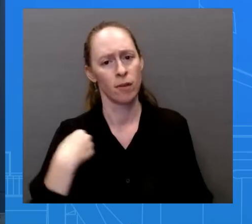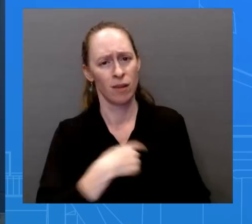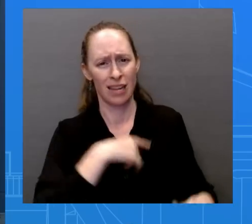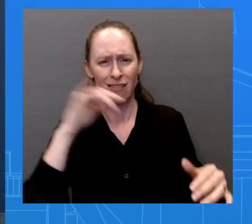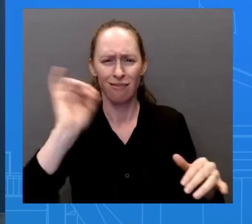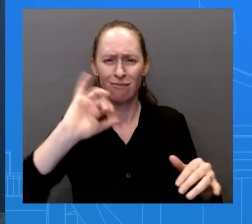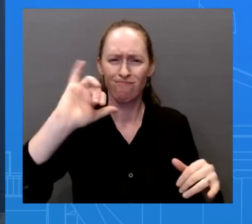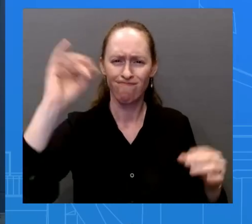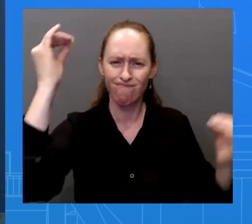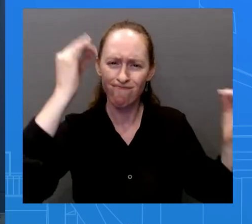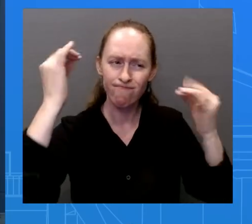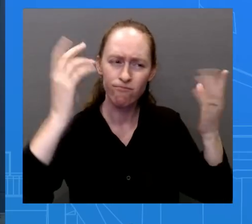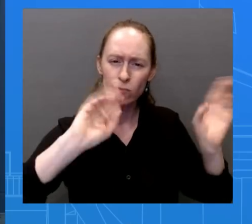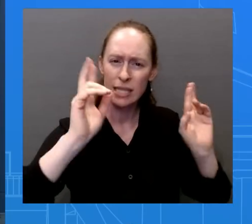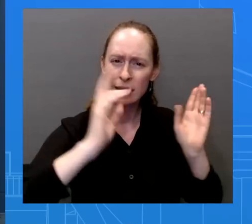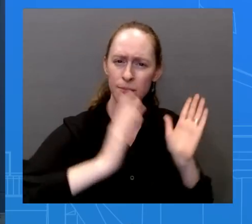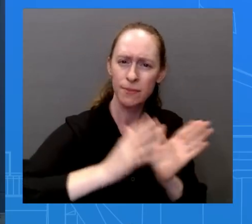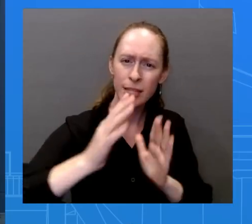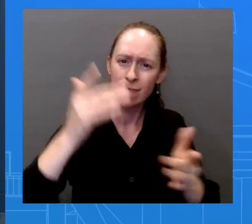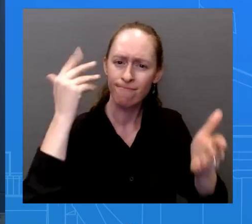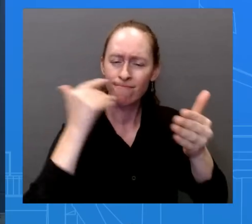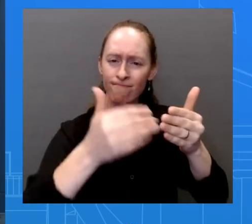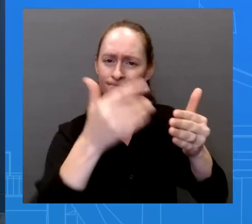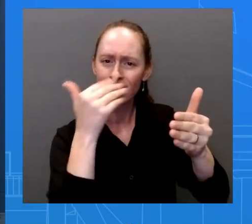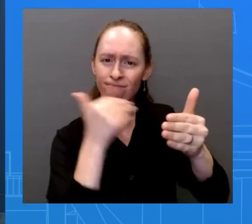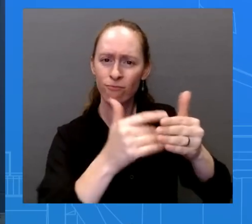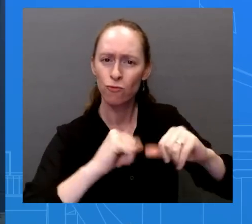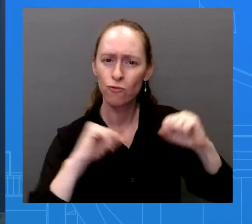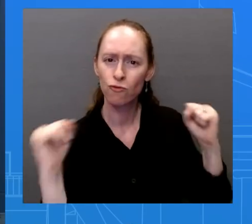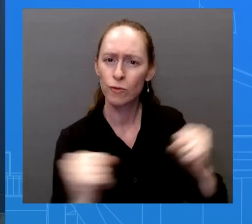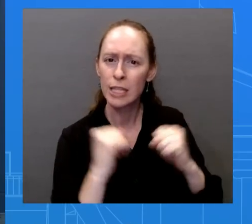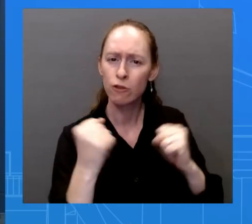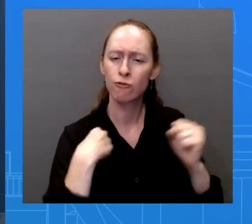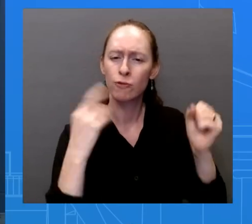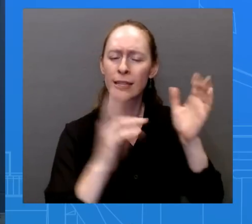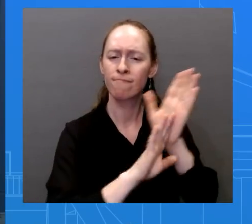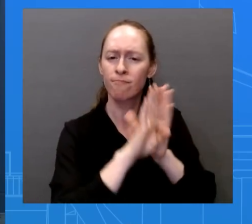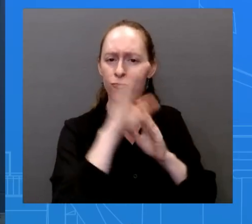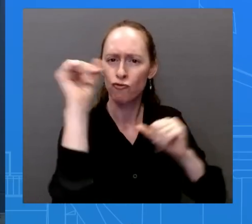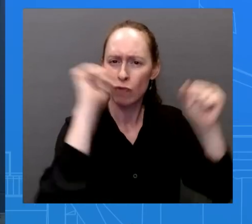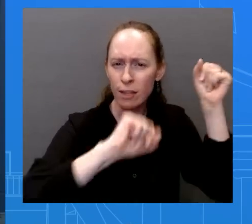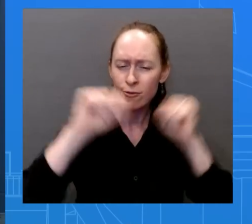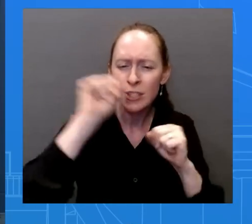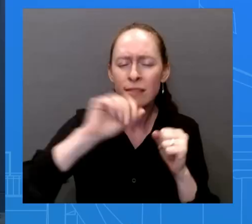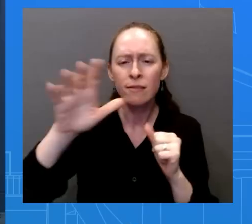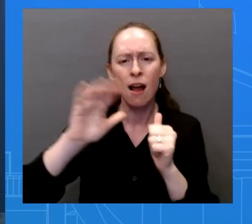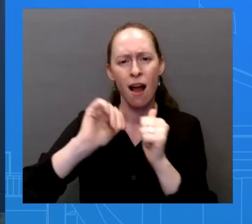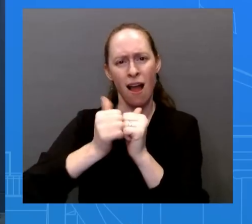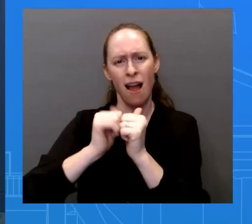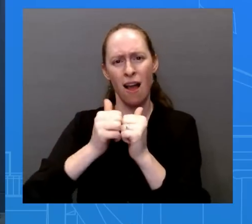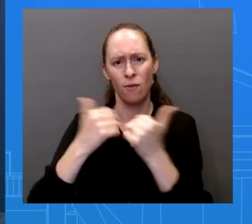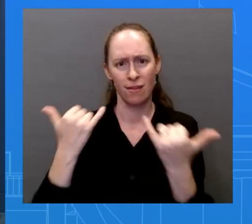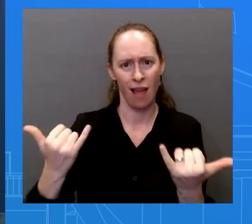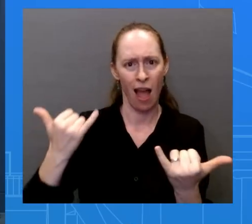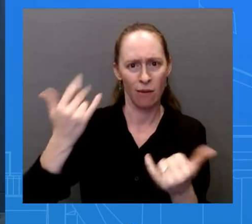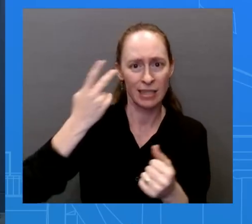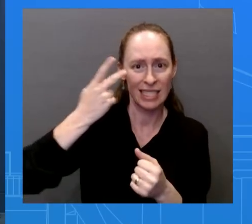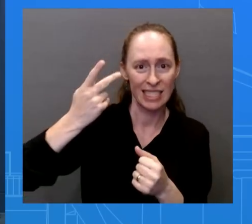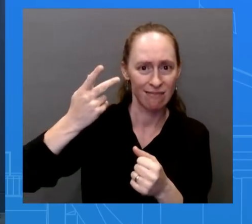against these challenges, right? In fact, what happens in the weeks and months ahead will have a large impact on how the winter goes.